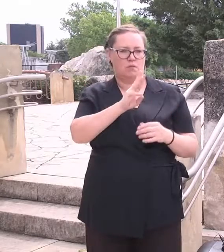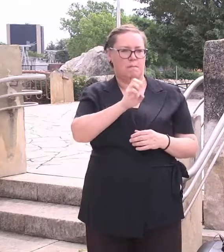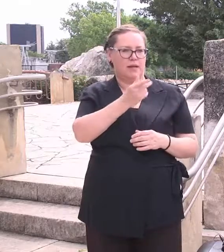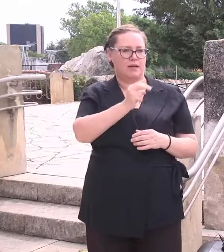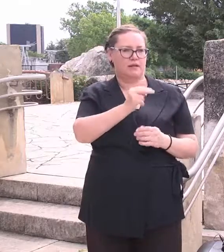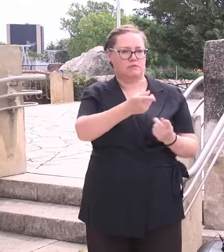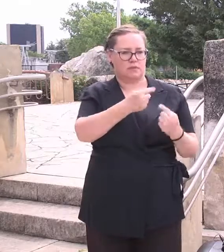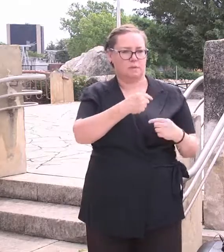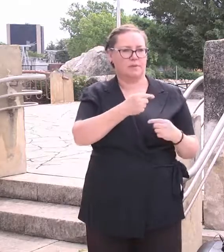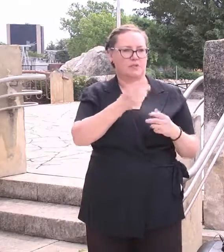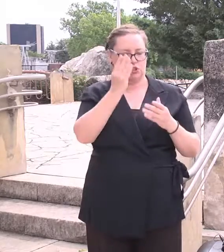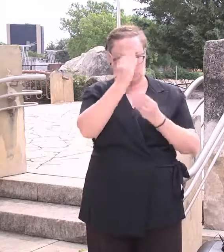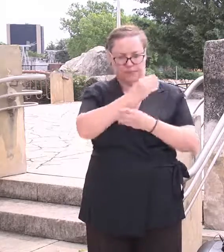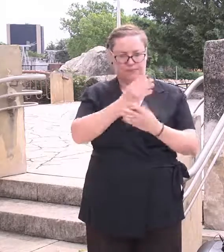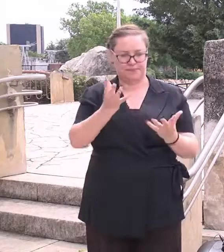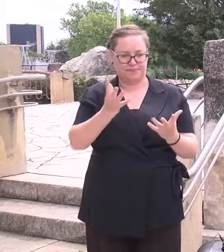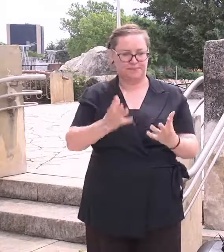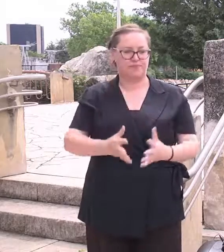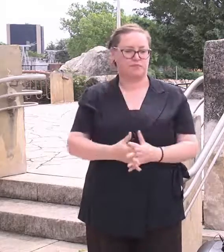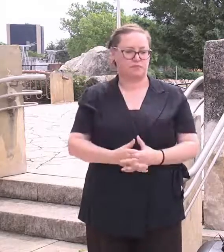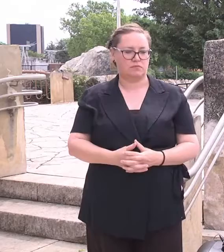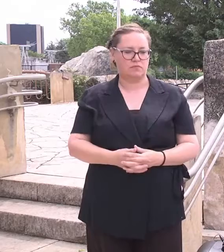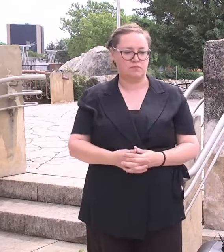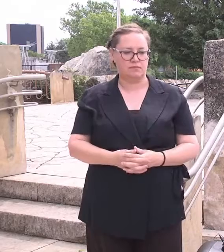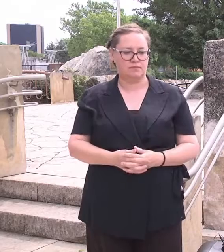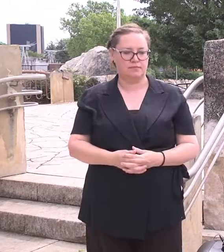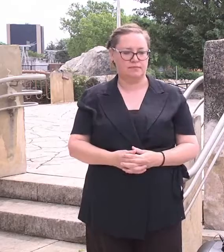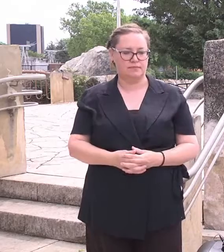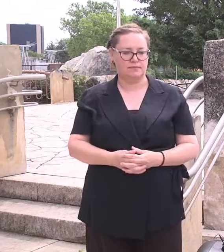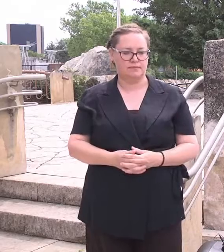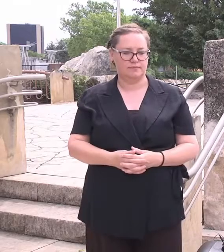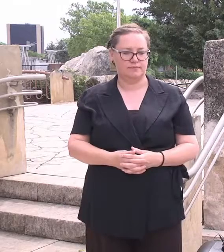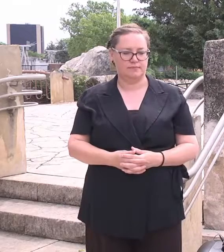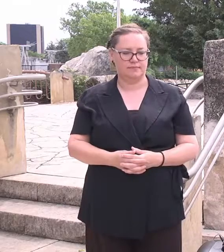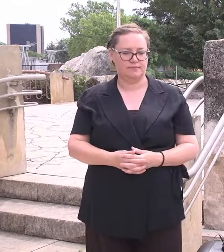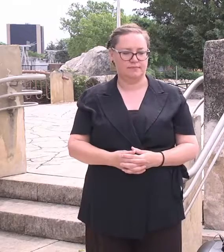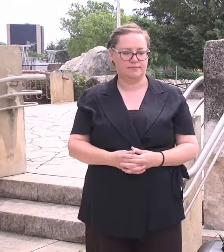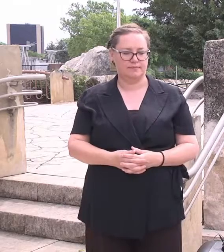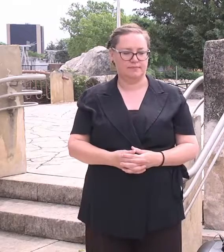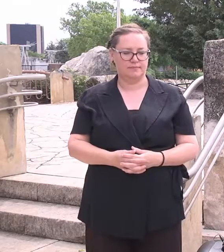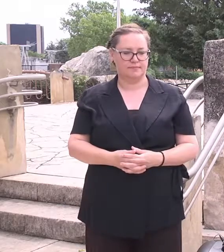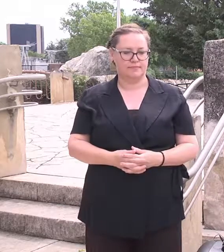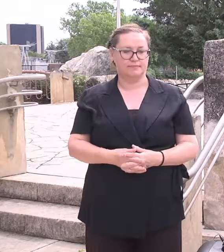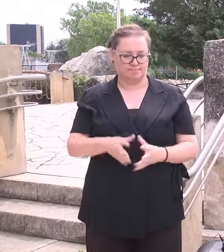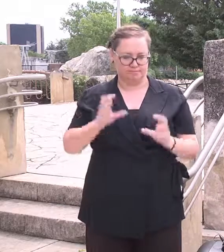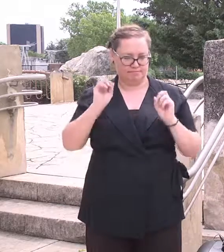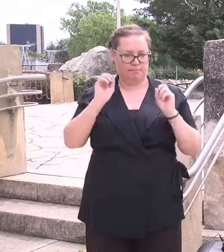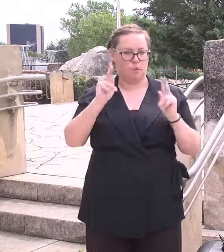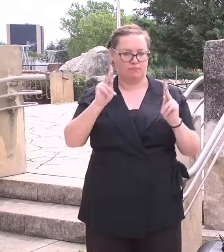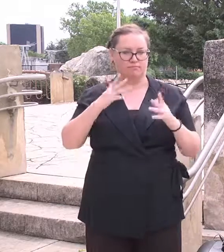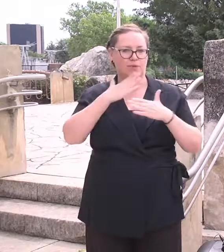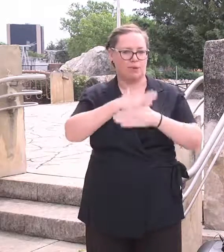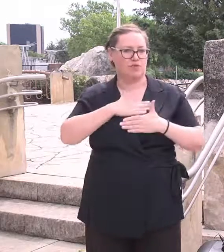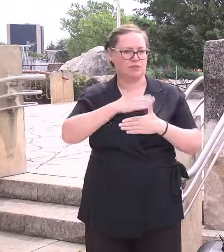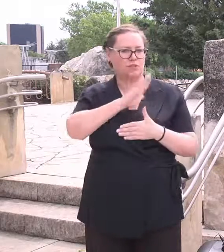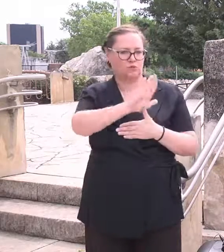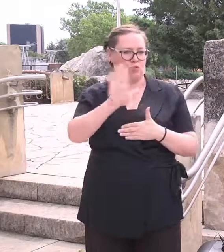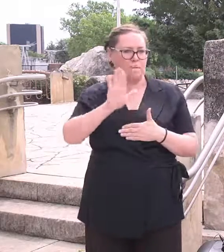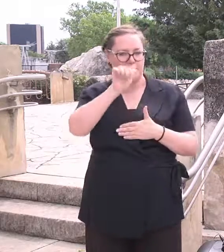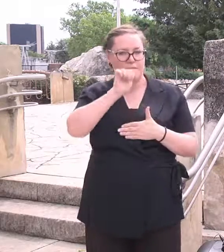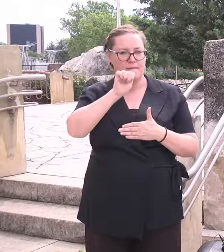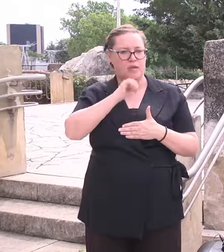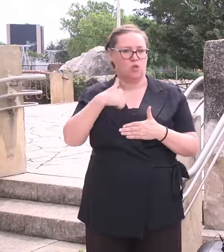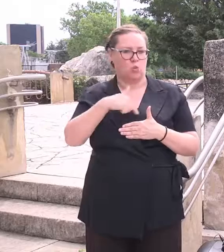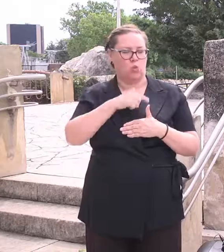have um all right we appreciate everyone's patience as we work through this issue our